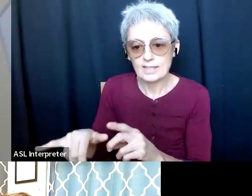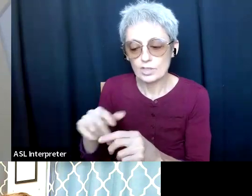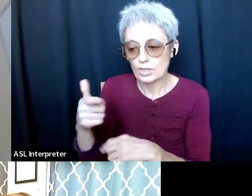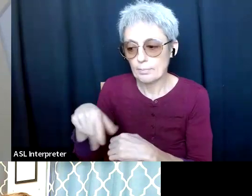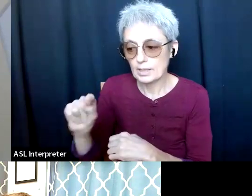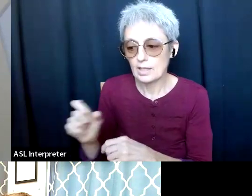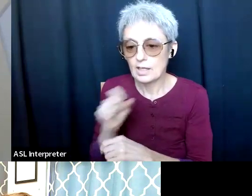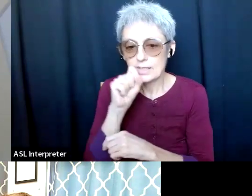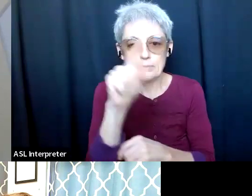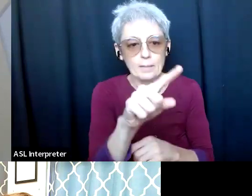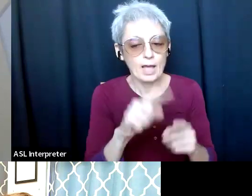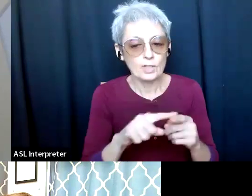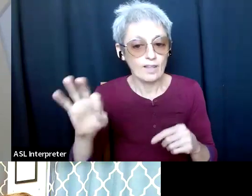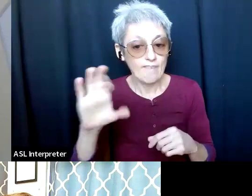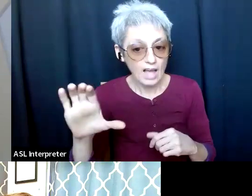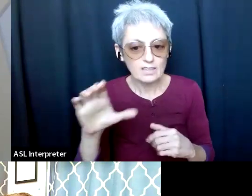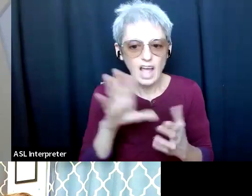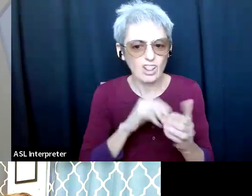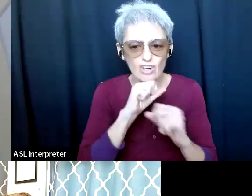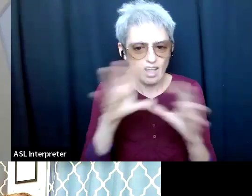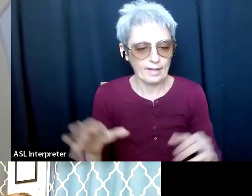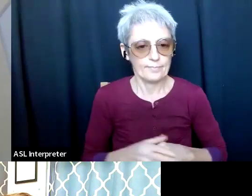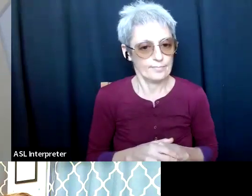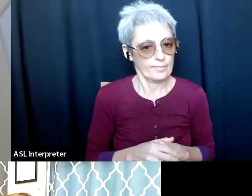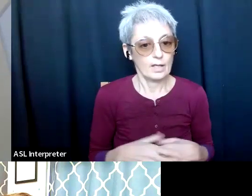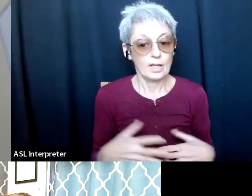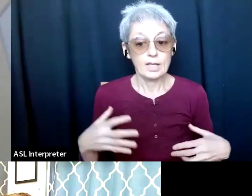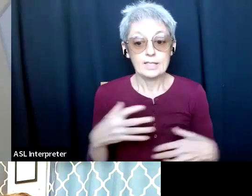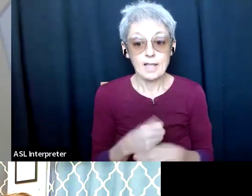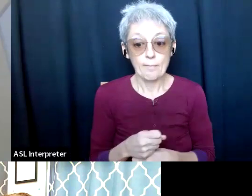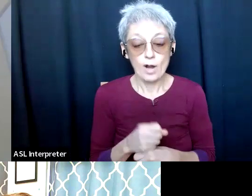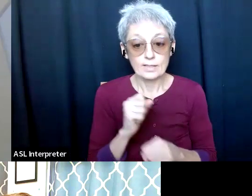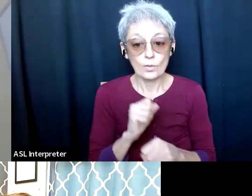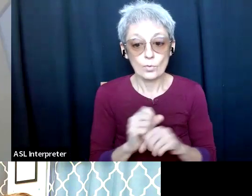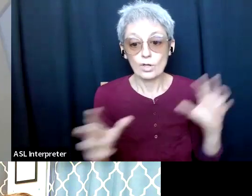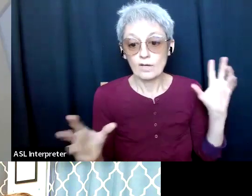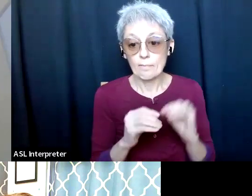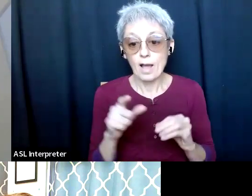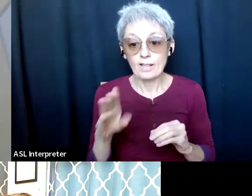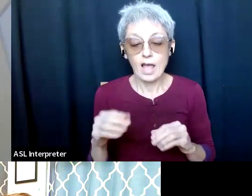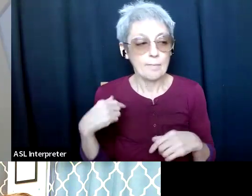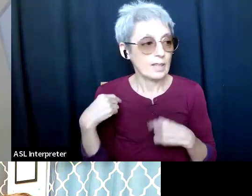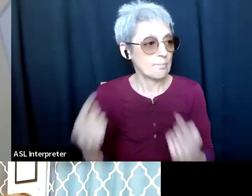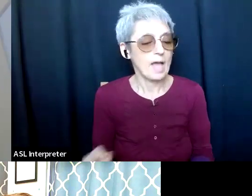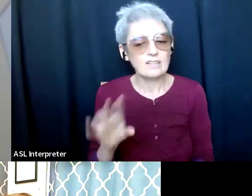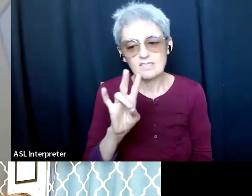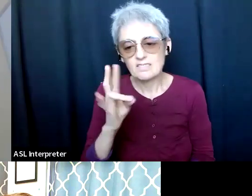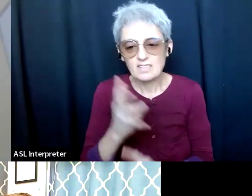We have time, so please go ahead and feel free to type any of the questions that you still have in the Q&A.